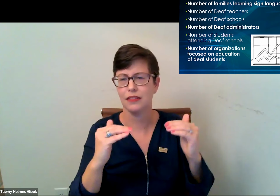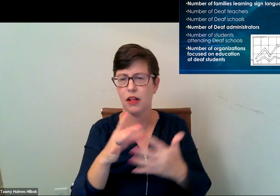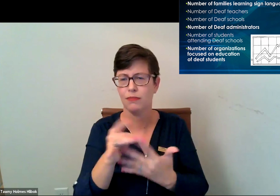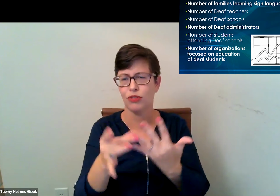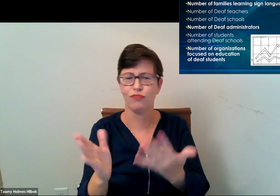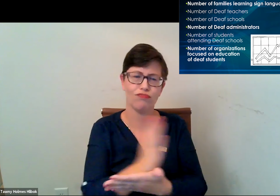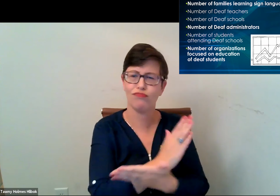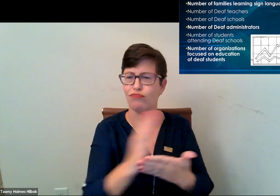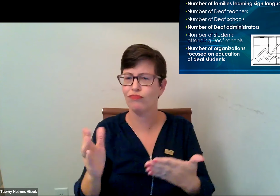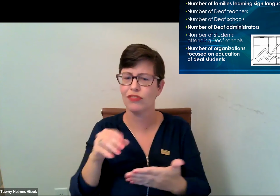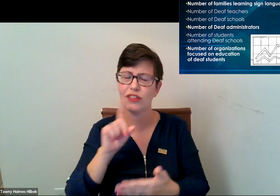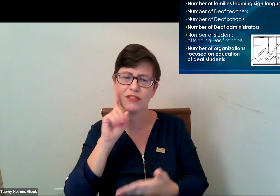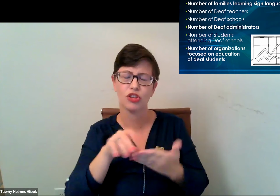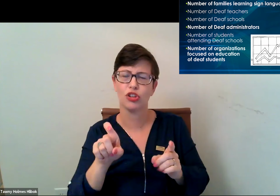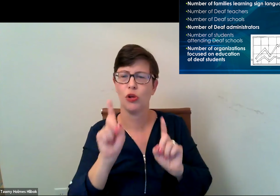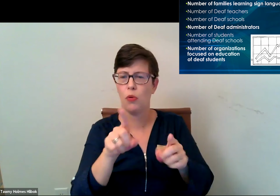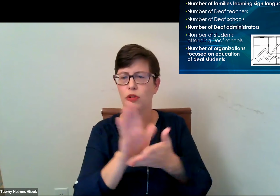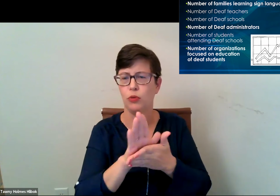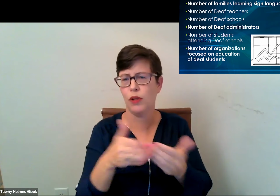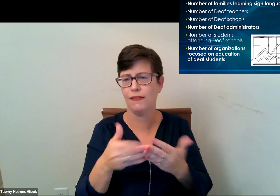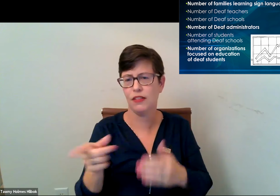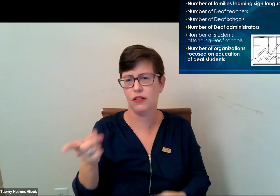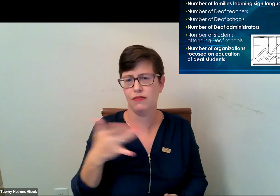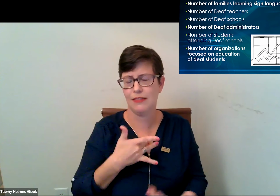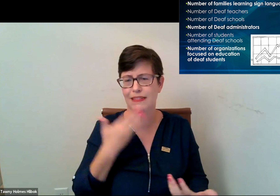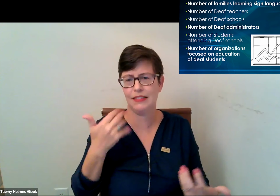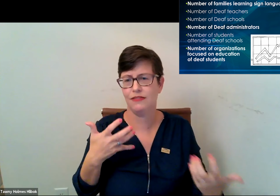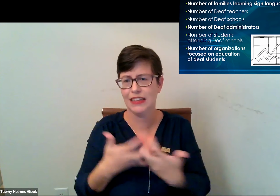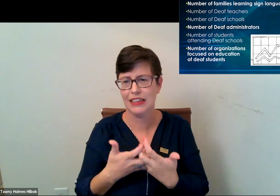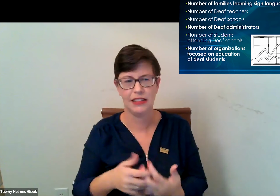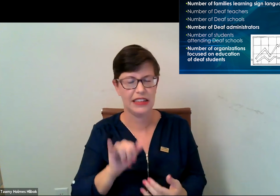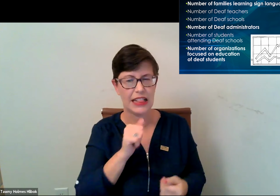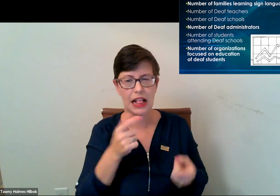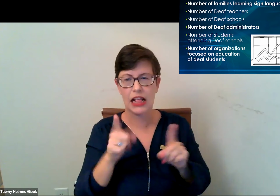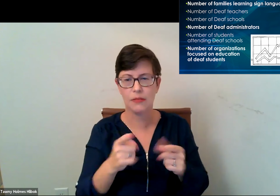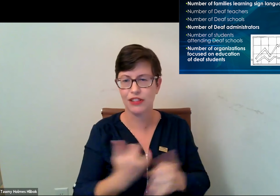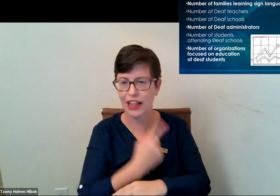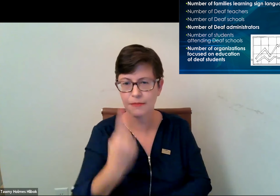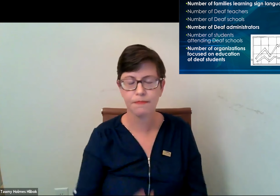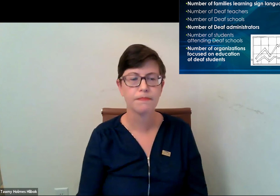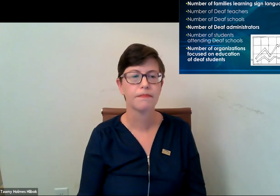It would have been 80% now there are more options for school for students to go to and